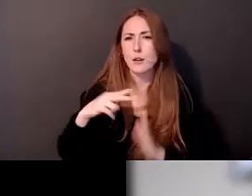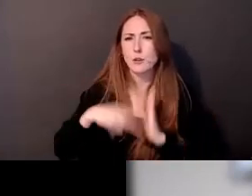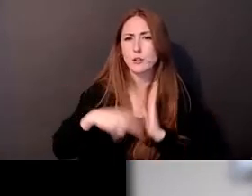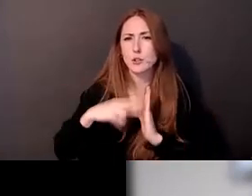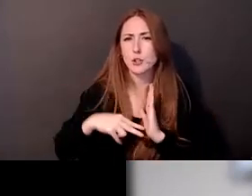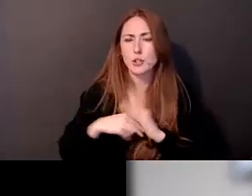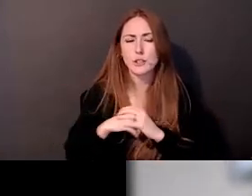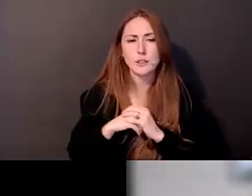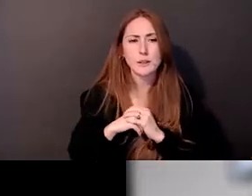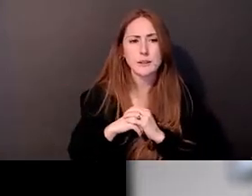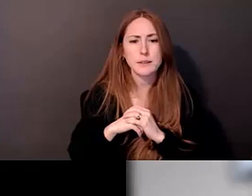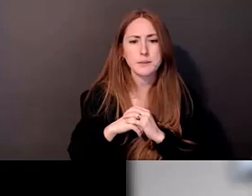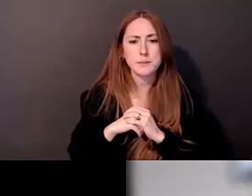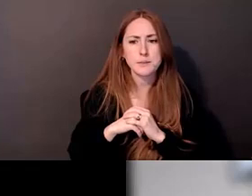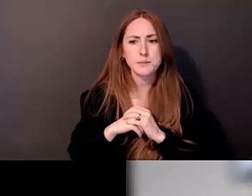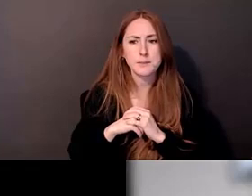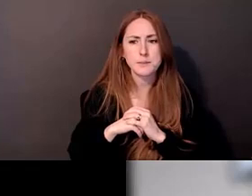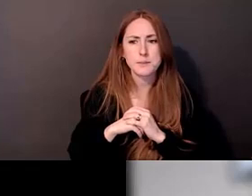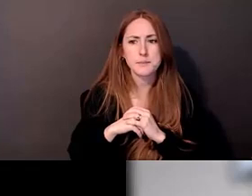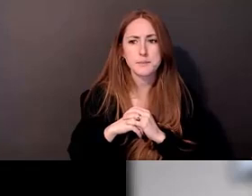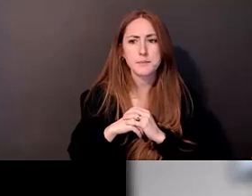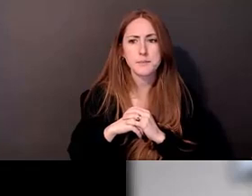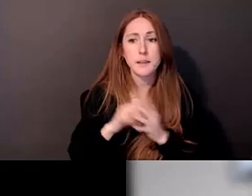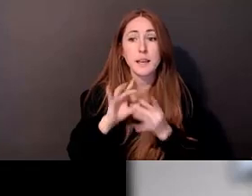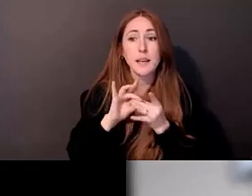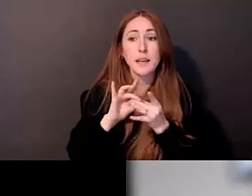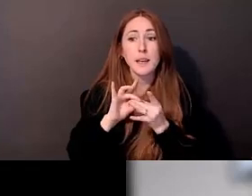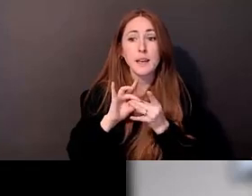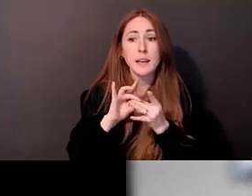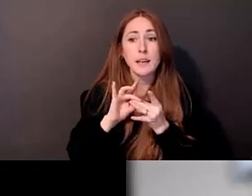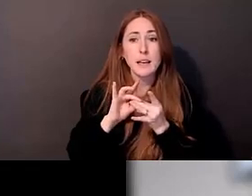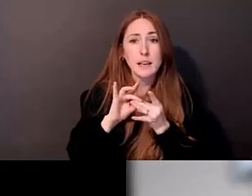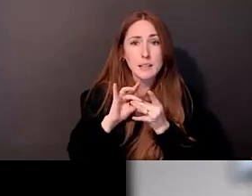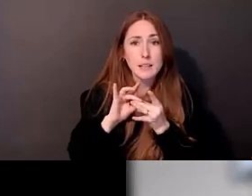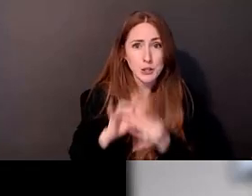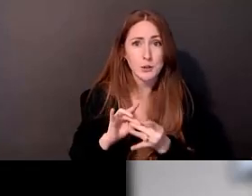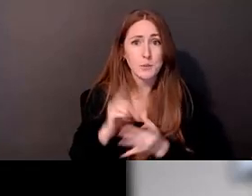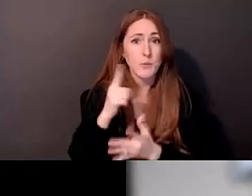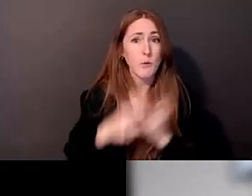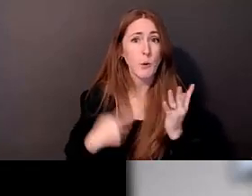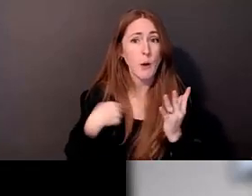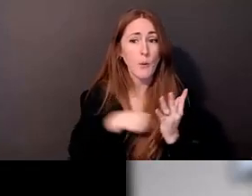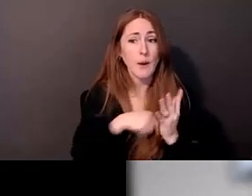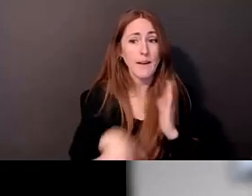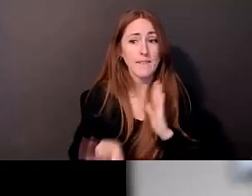In terms of what we found, for information formats,